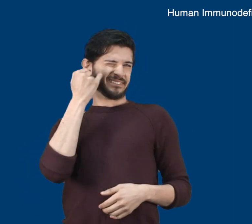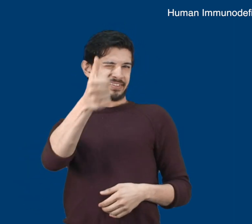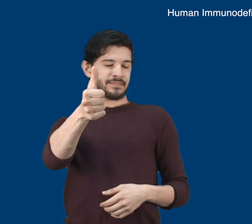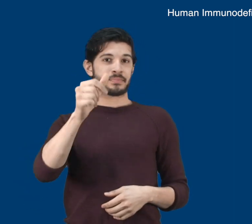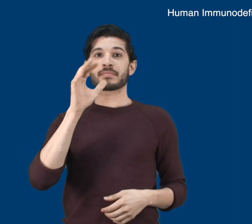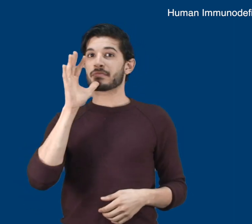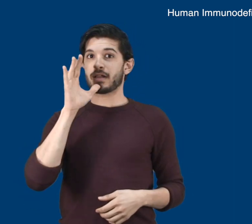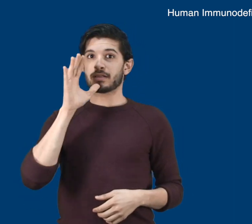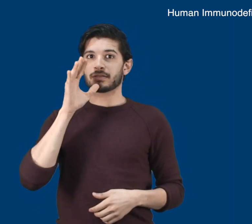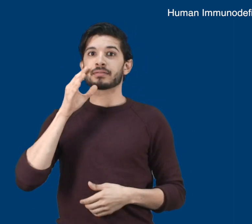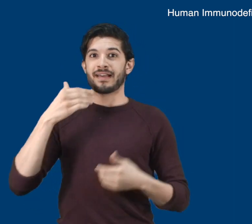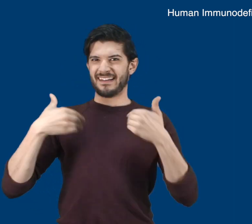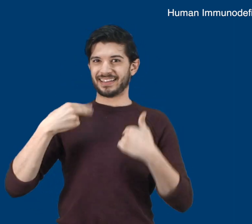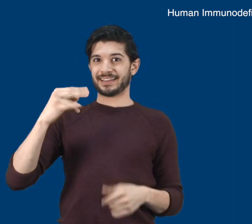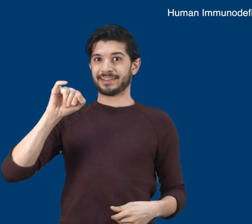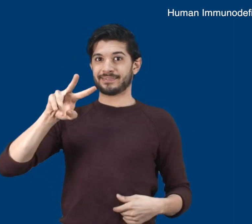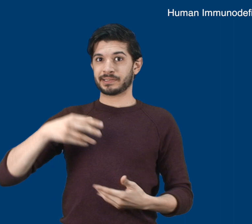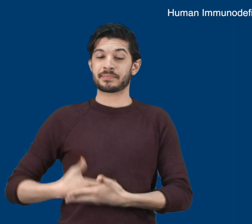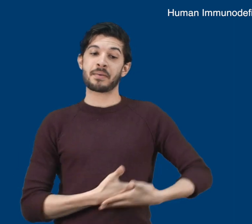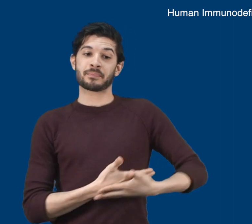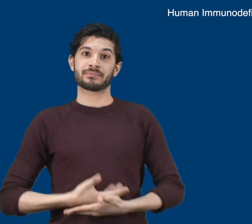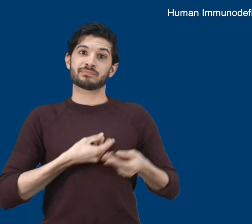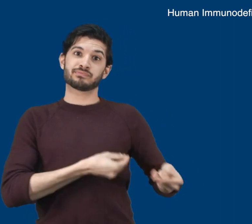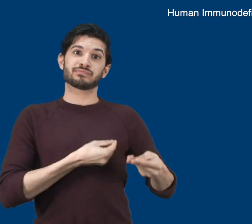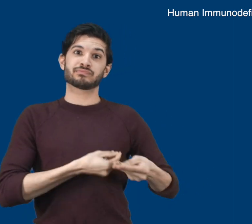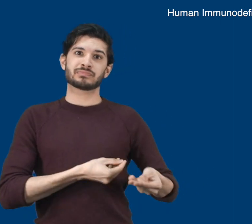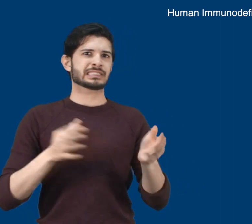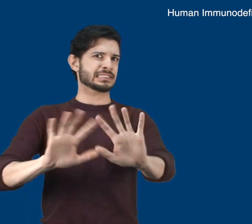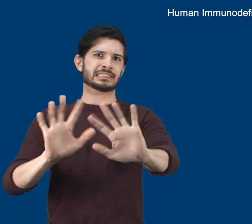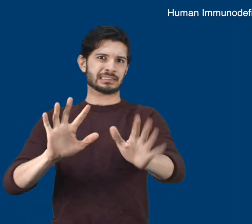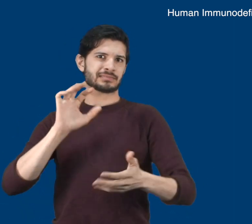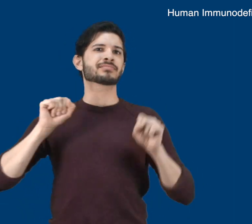4) If you are a mother and have HIV, do not breastfeed your baby.